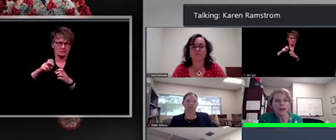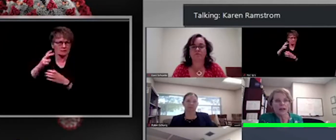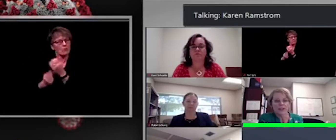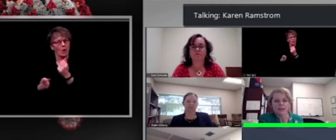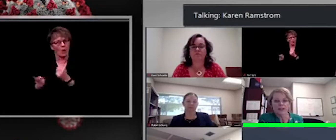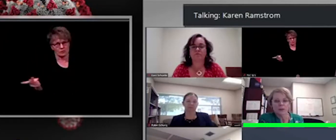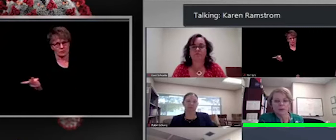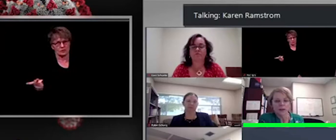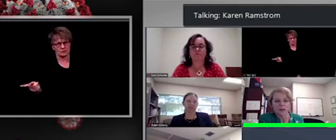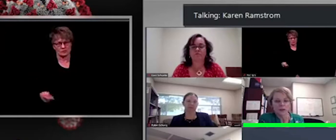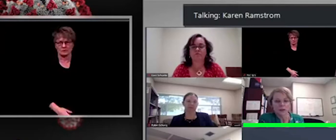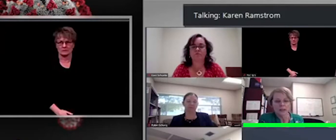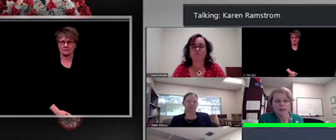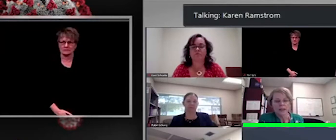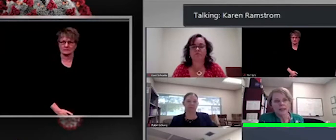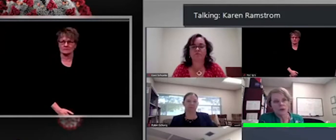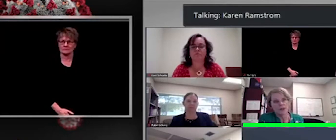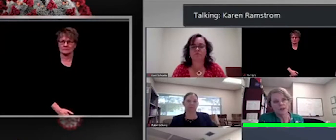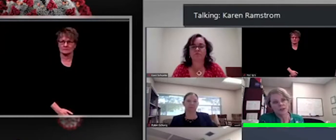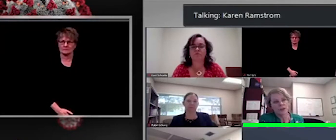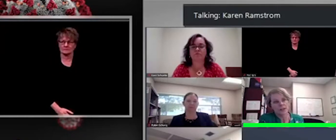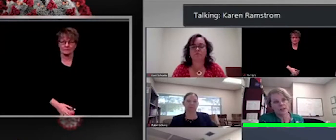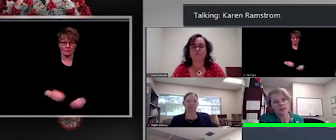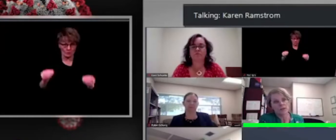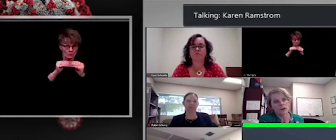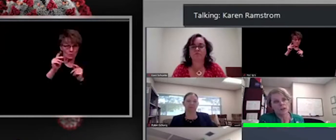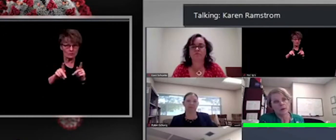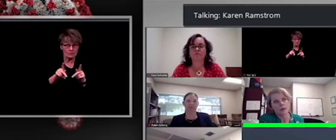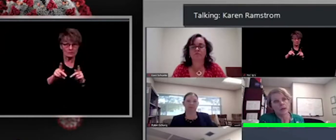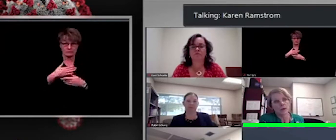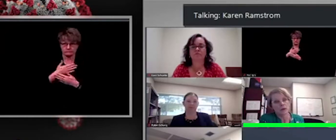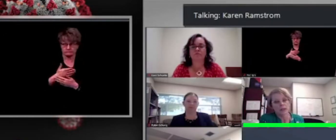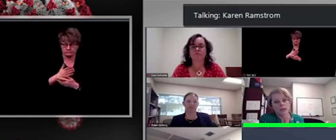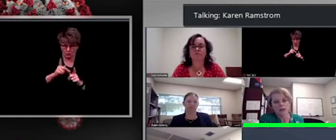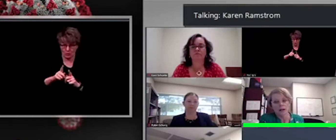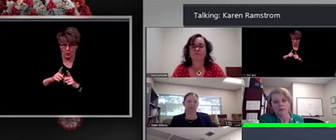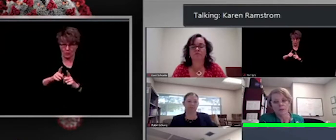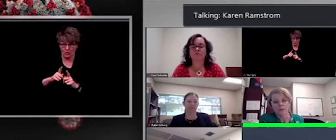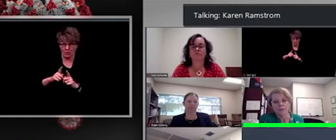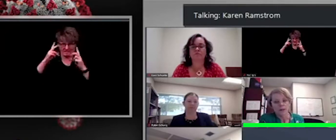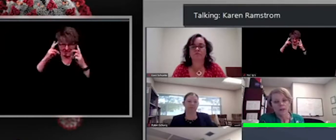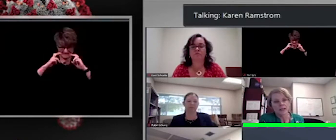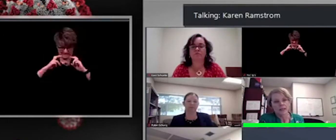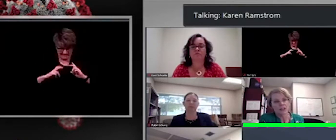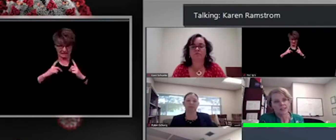we have testing regularly, it increases our testing volume and we get credit that adjusts